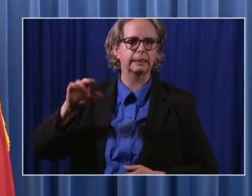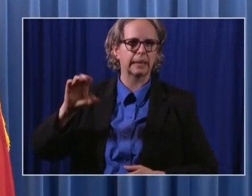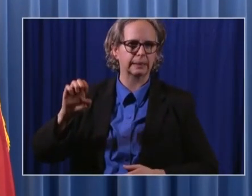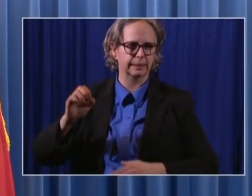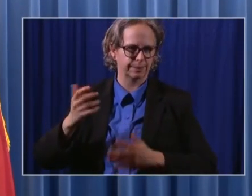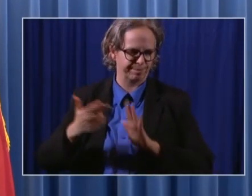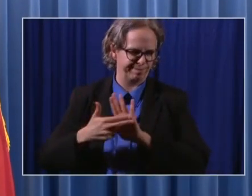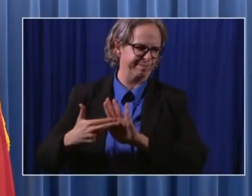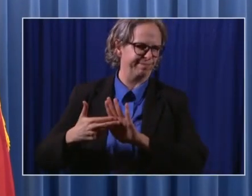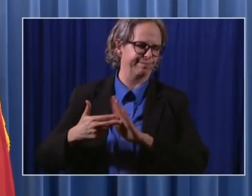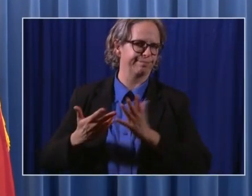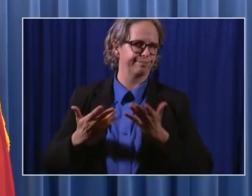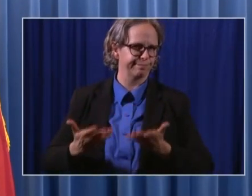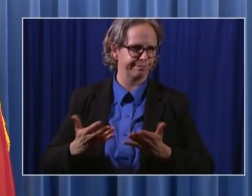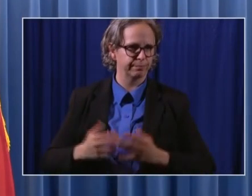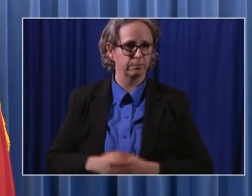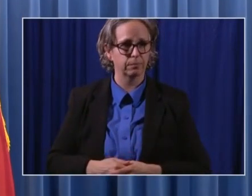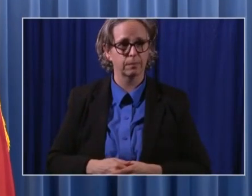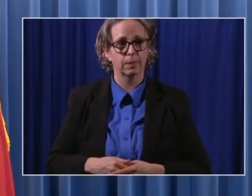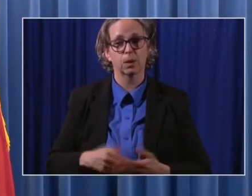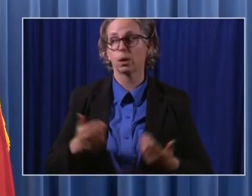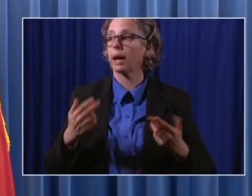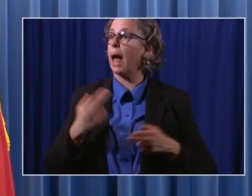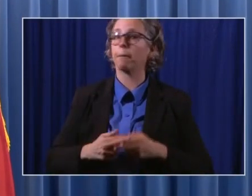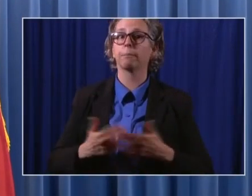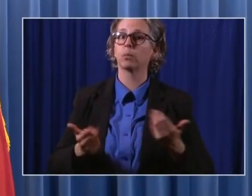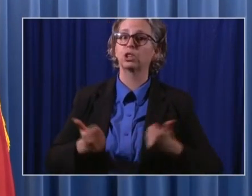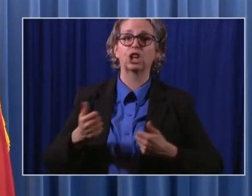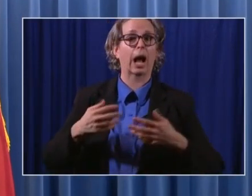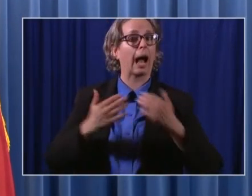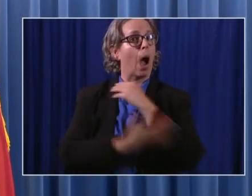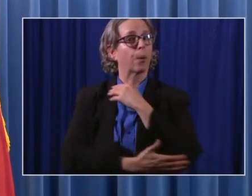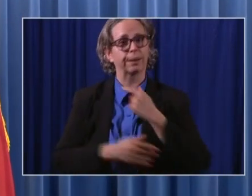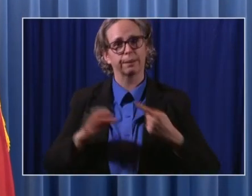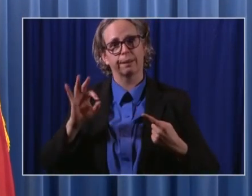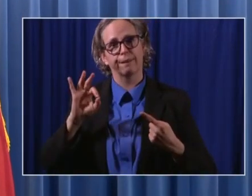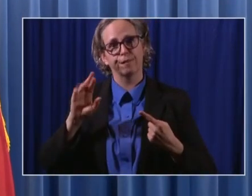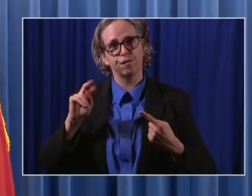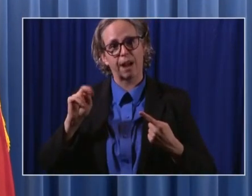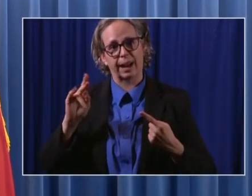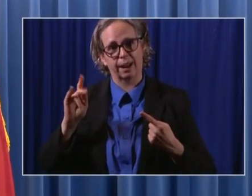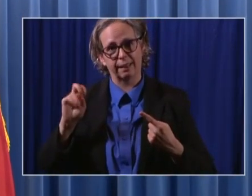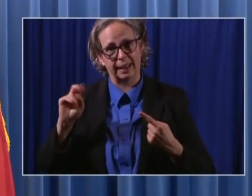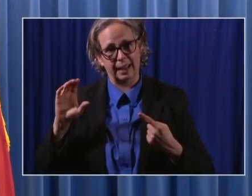CDC GUIDELINES FOR HIGH INCIDENCE OF COVID-19 AND THEY